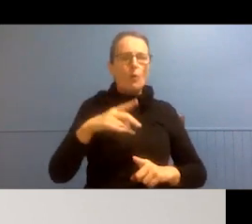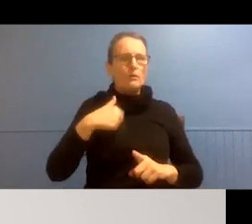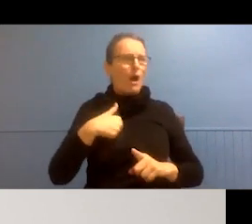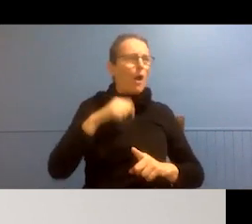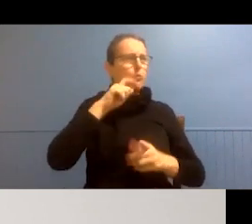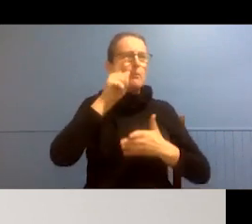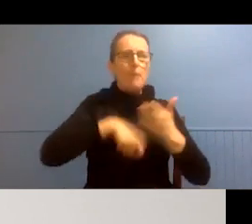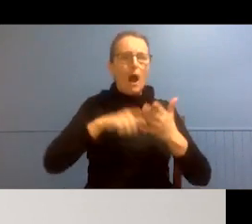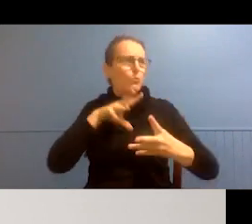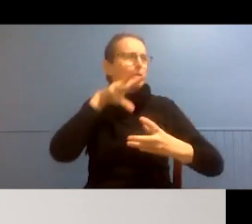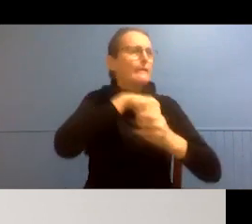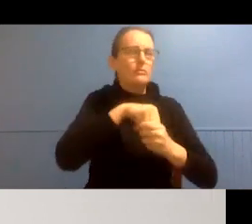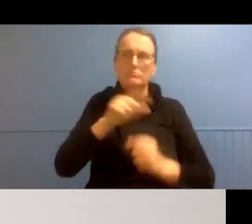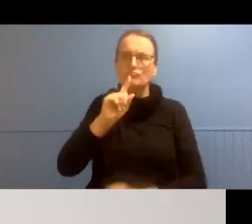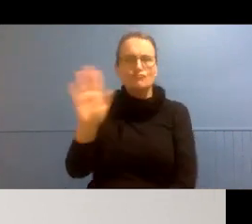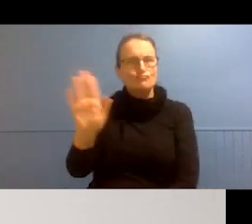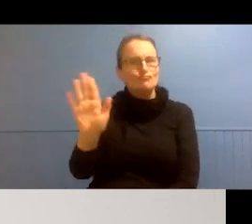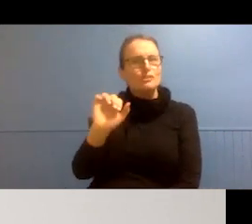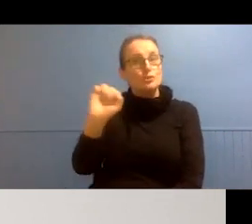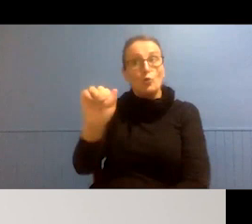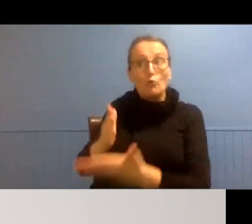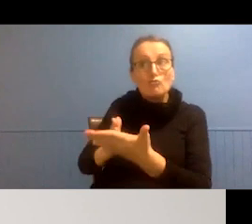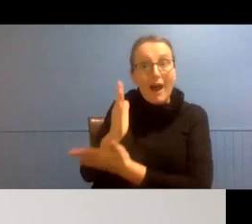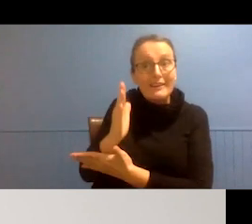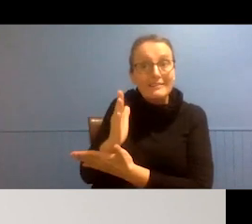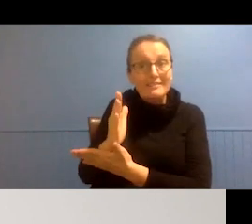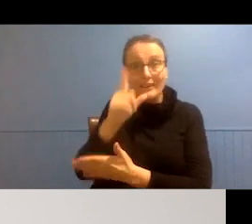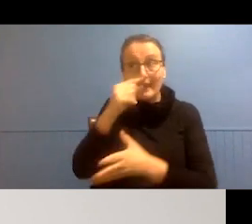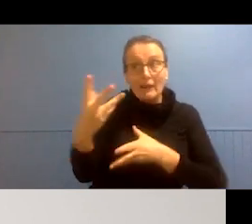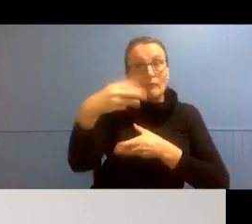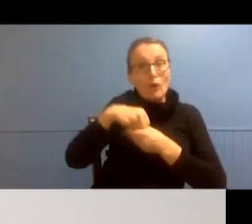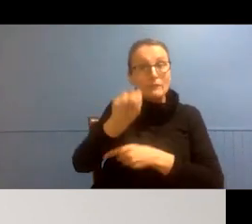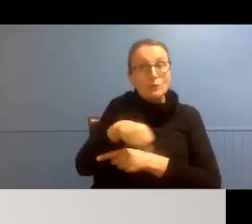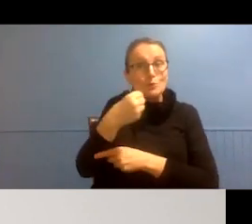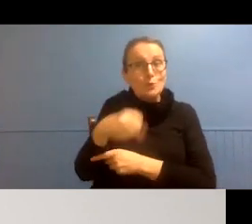This is about whether you have the right to be there. For example, not